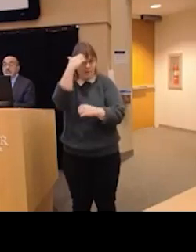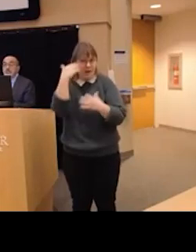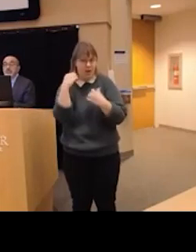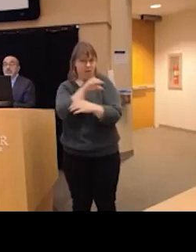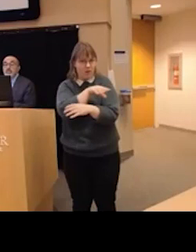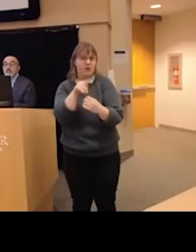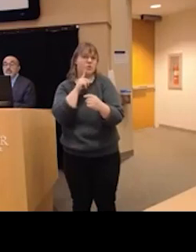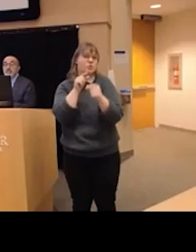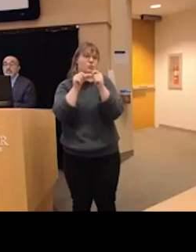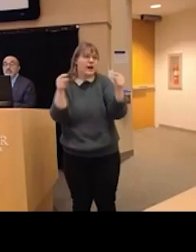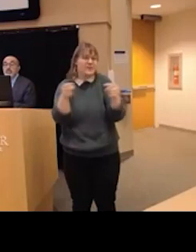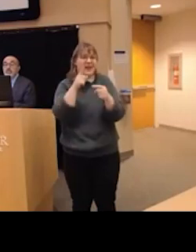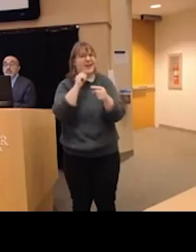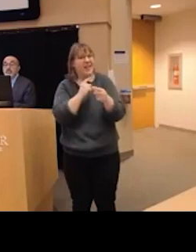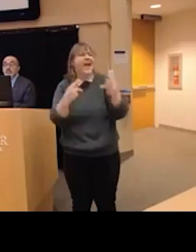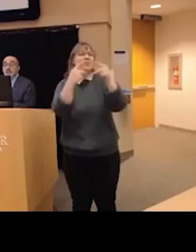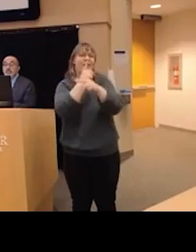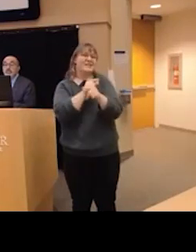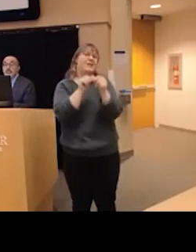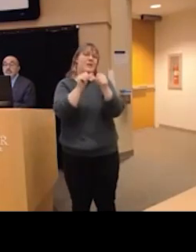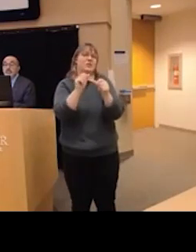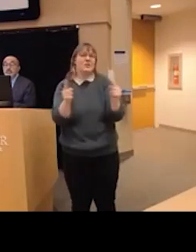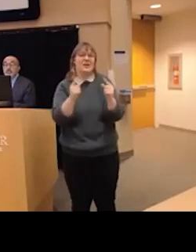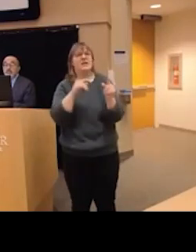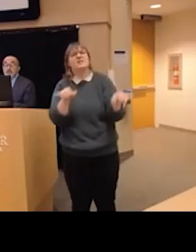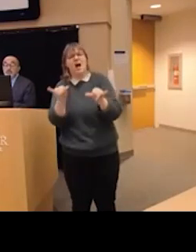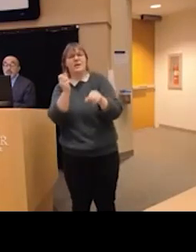chronic pain that amplifies and perpetuates pain it's it's very common and understandable you know